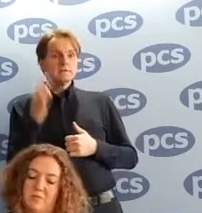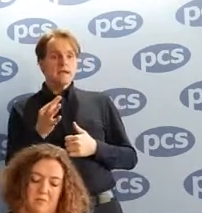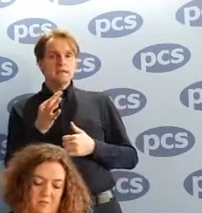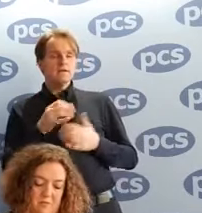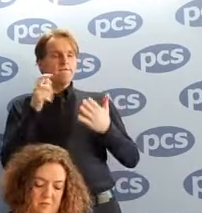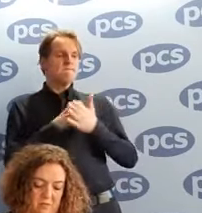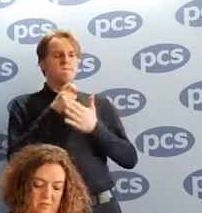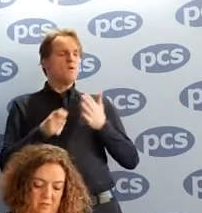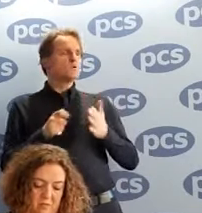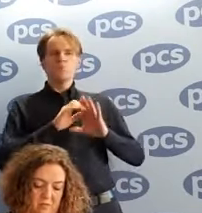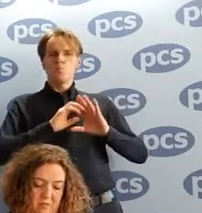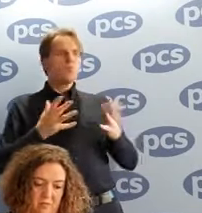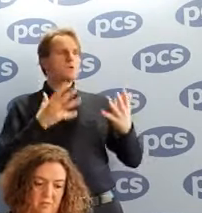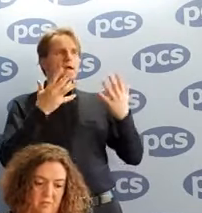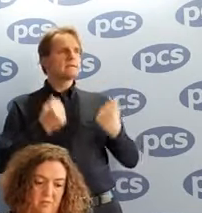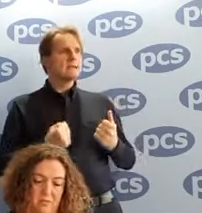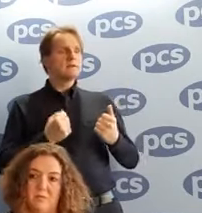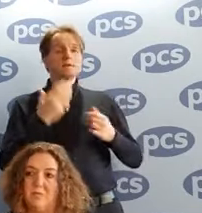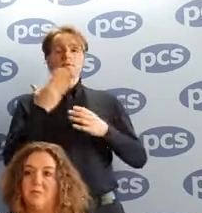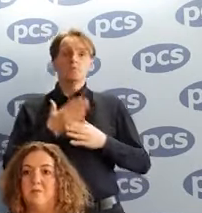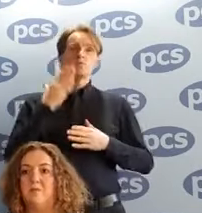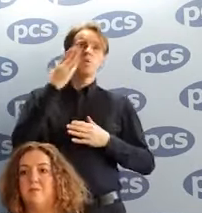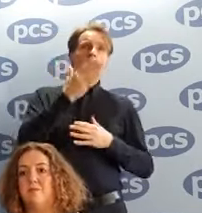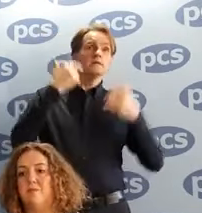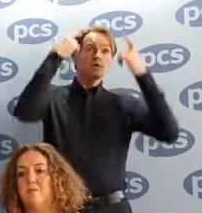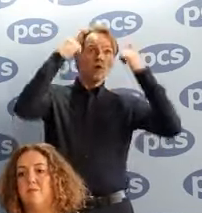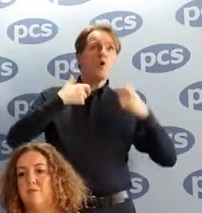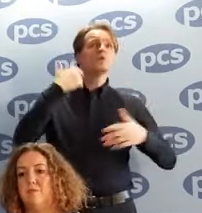it we went to the High Court and we overturned the government and here we are